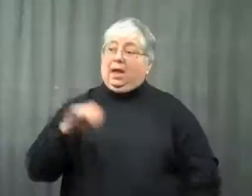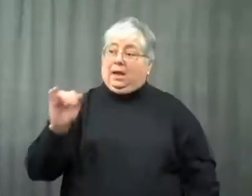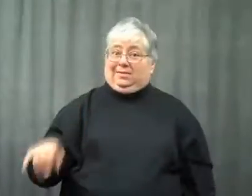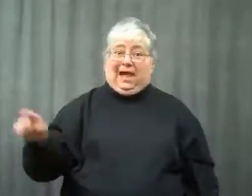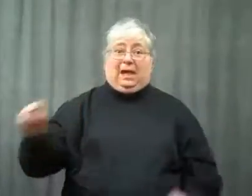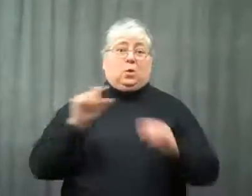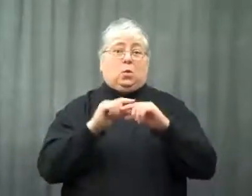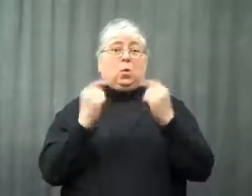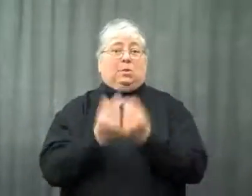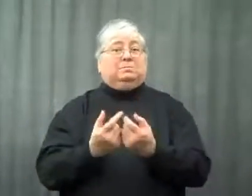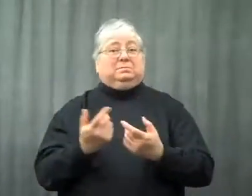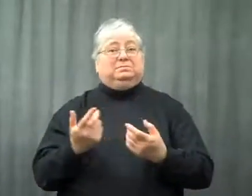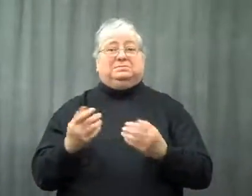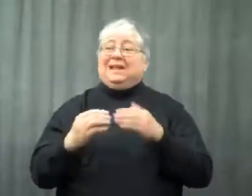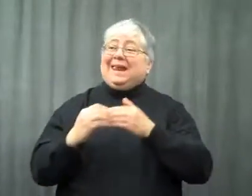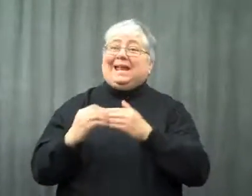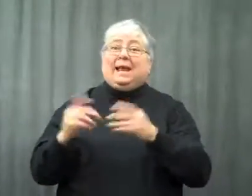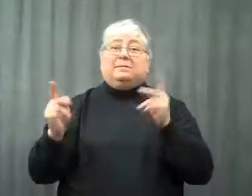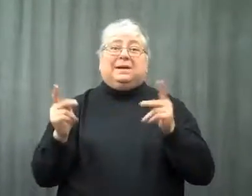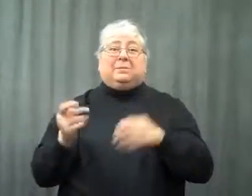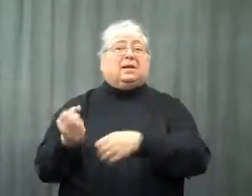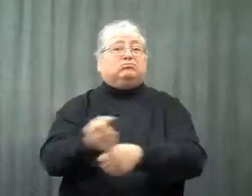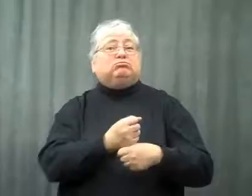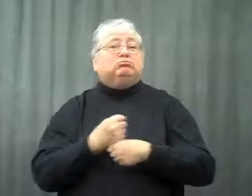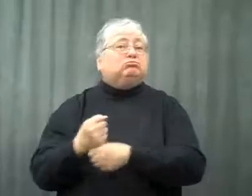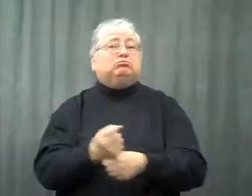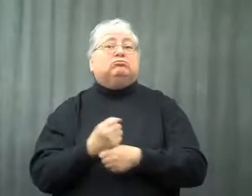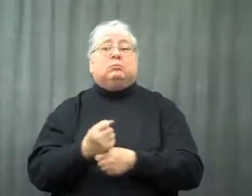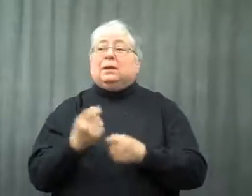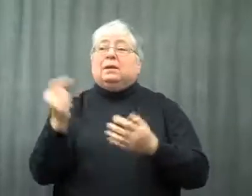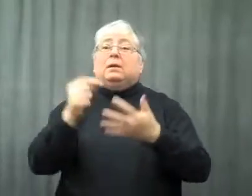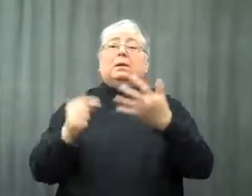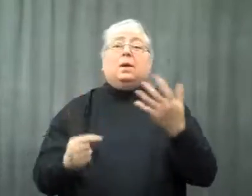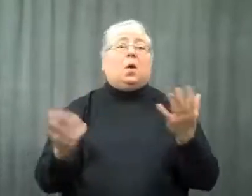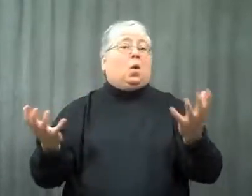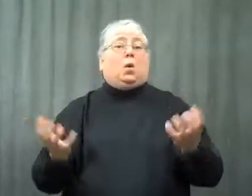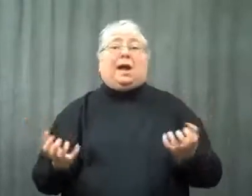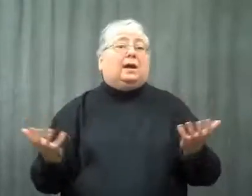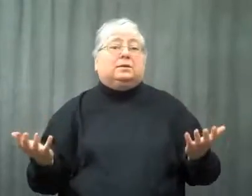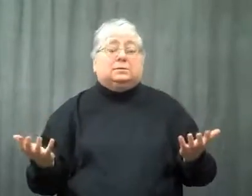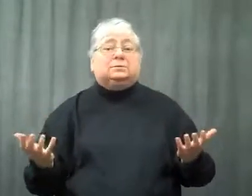The leaders of the protesters wanted the following: